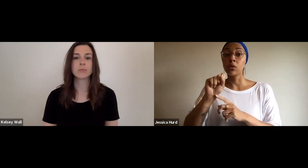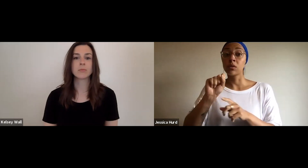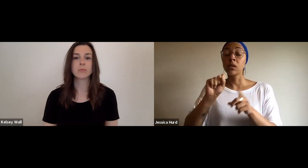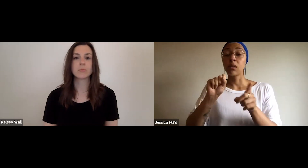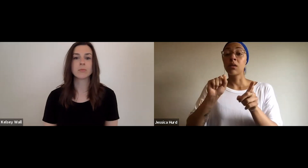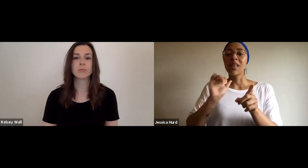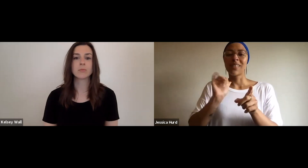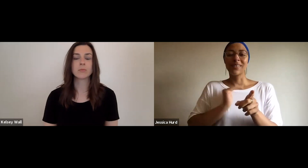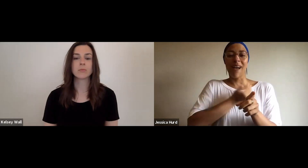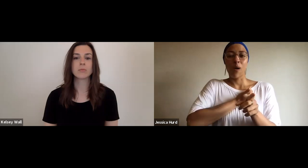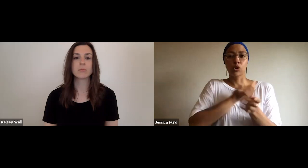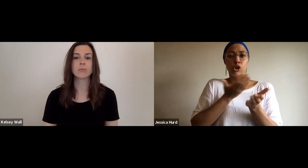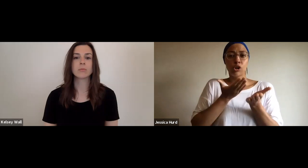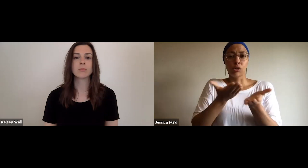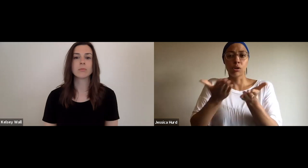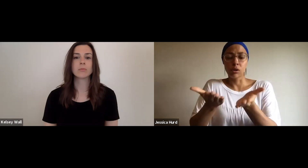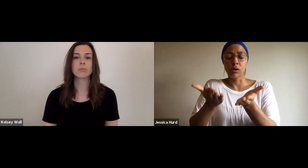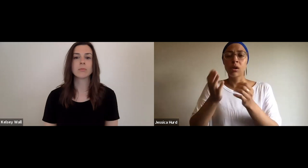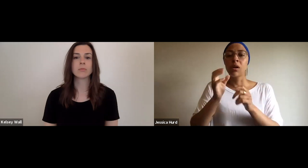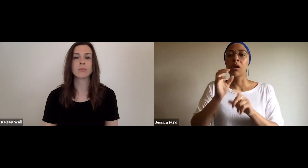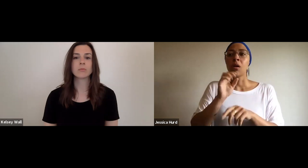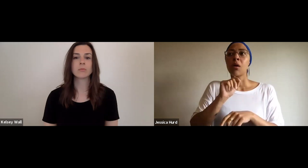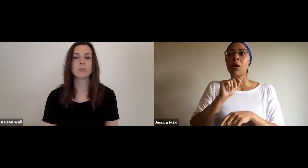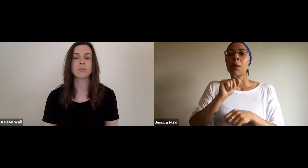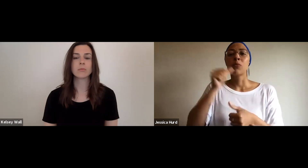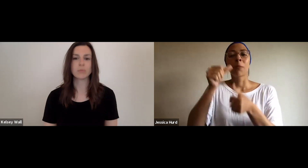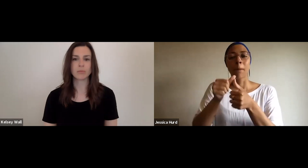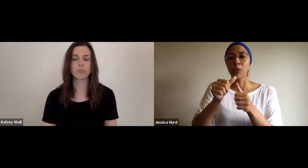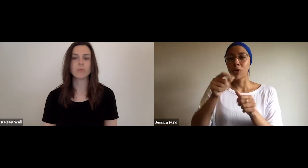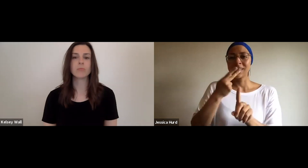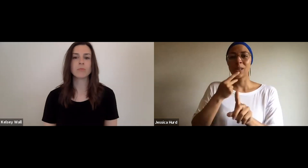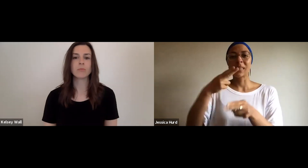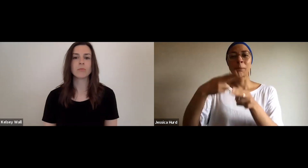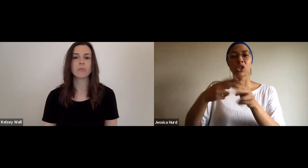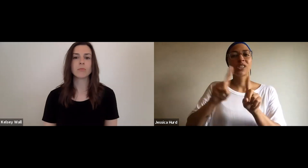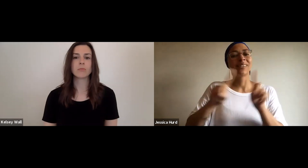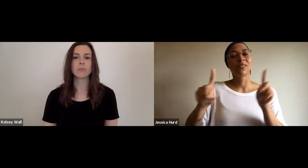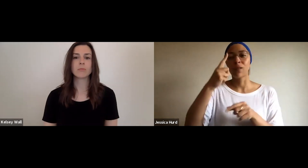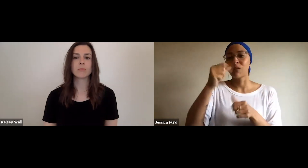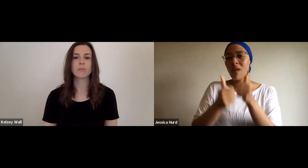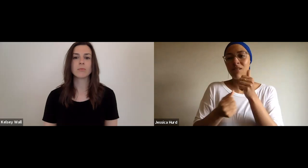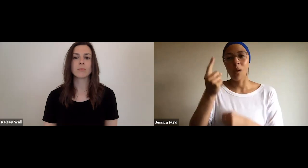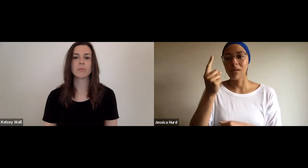that in these next part-- in this next part related with the tools that we are offering to you, I want you to remember